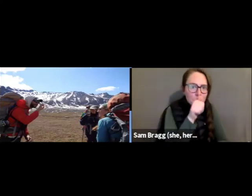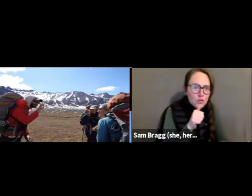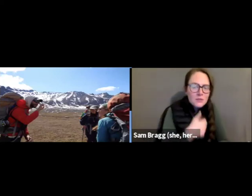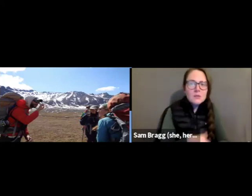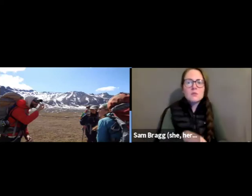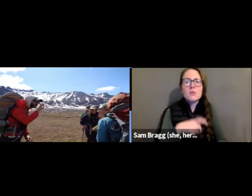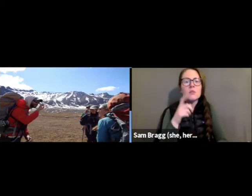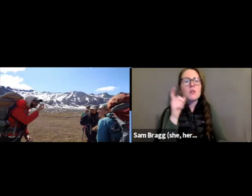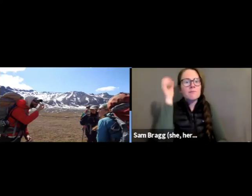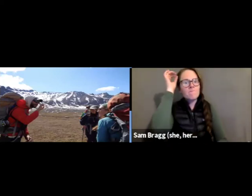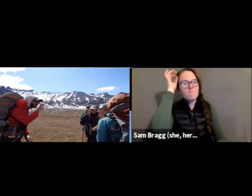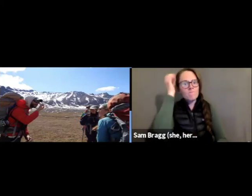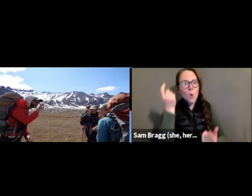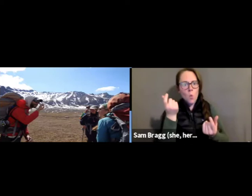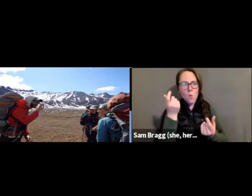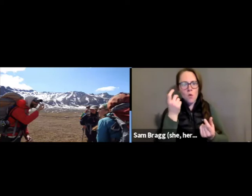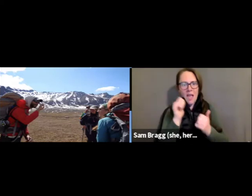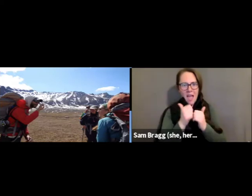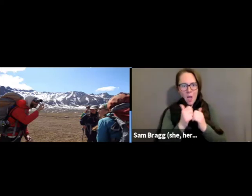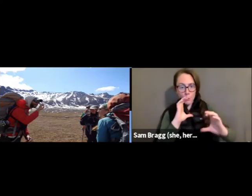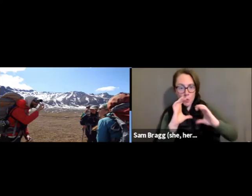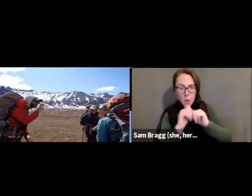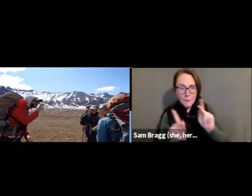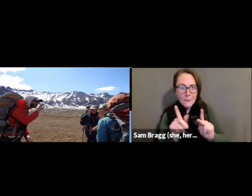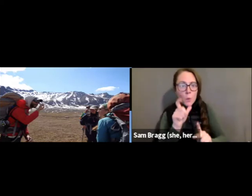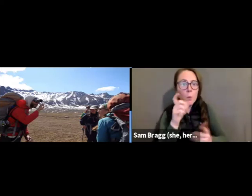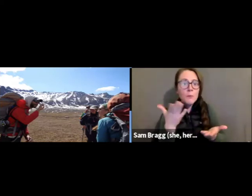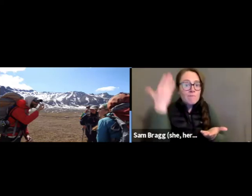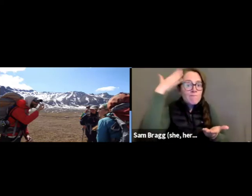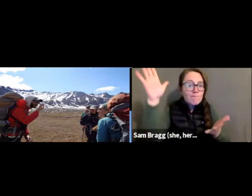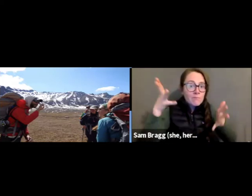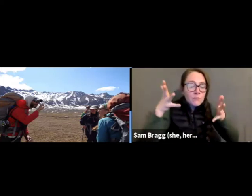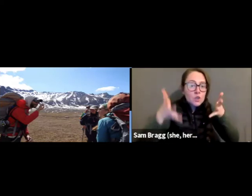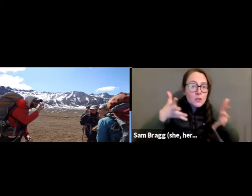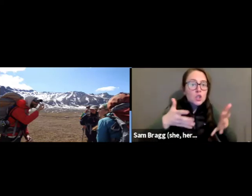and it is important and it takes a lot of patience and it takes a lot of thought to figure out how